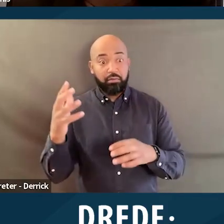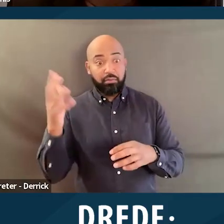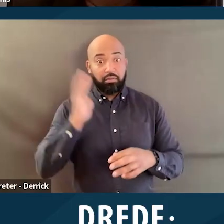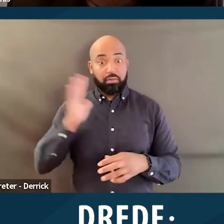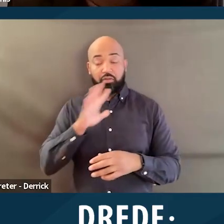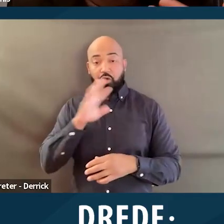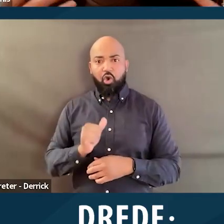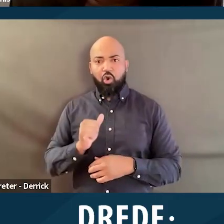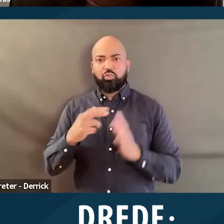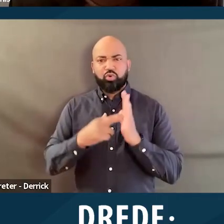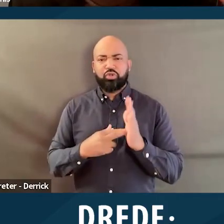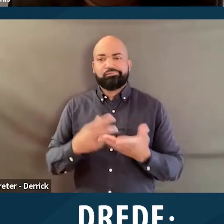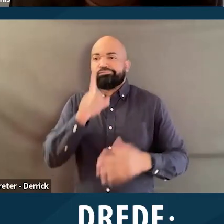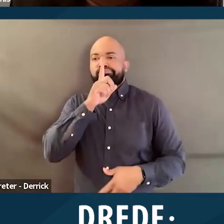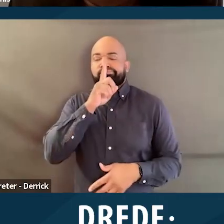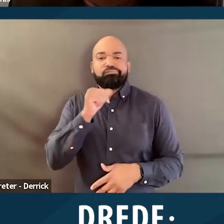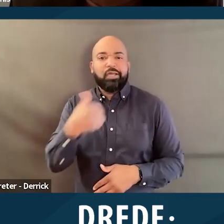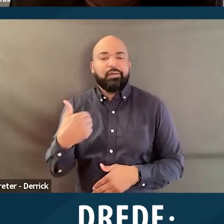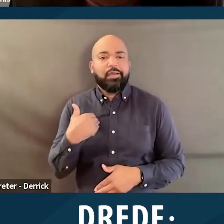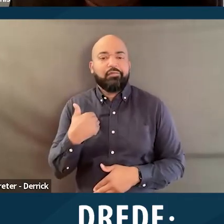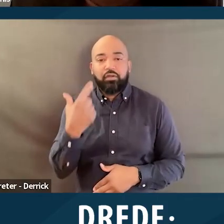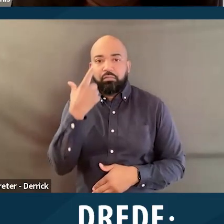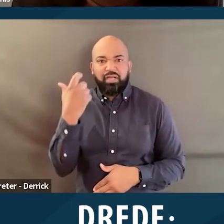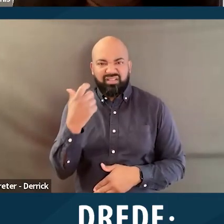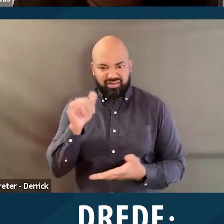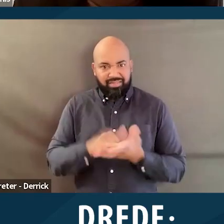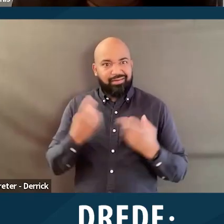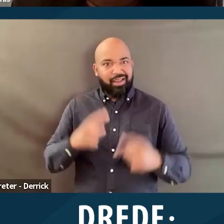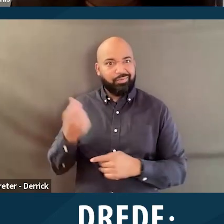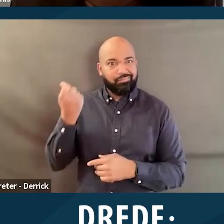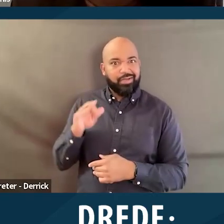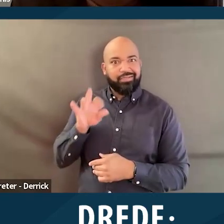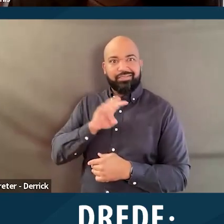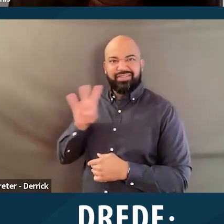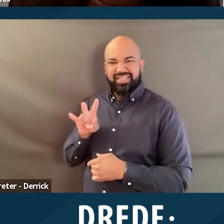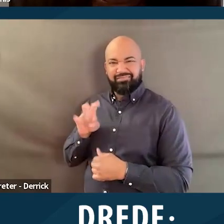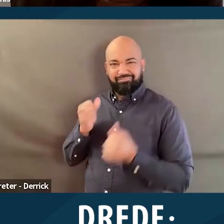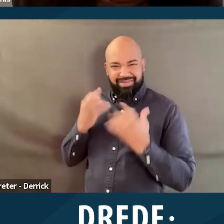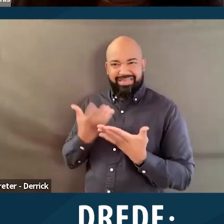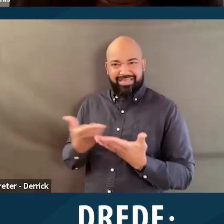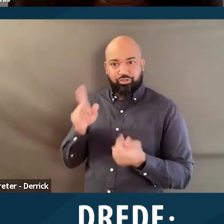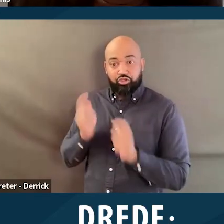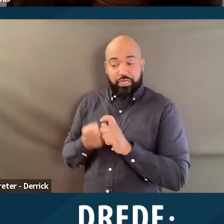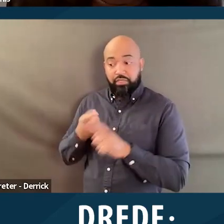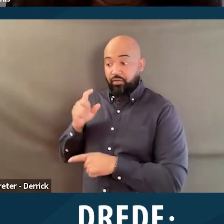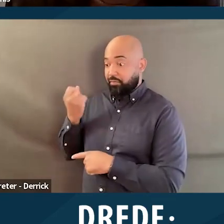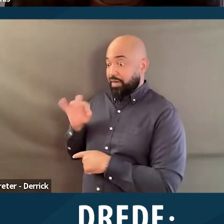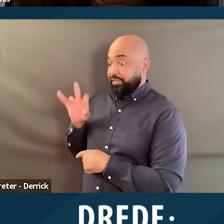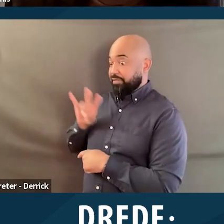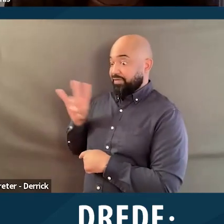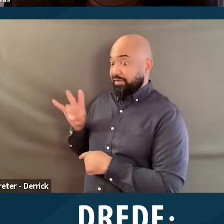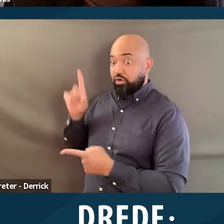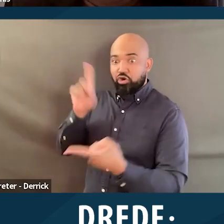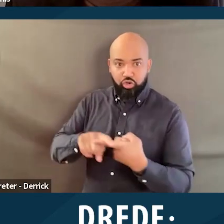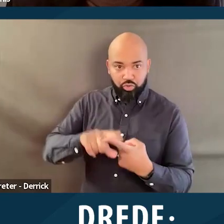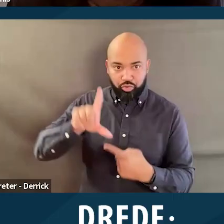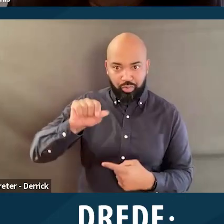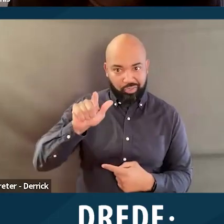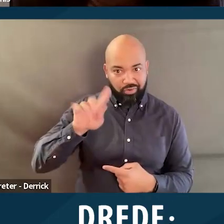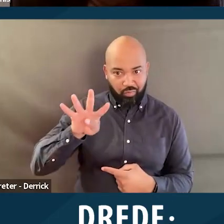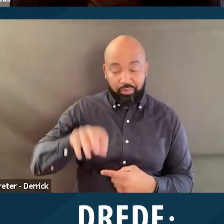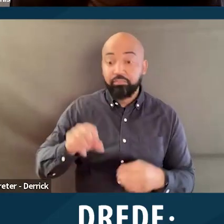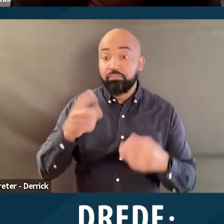and that it include topics that hadn't been in the old rule, because the old rule was from 1977.